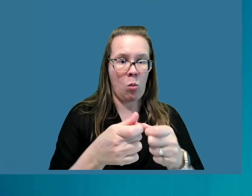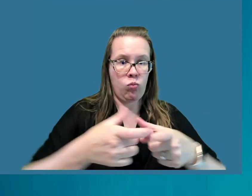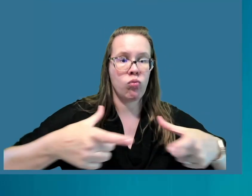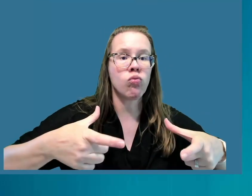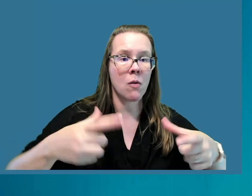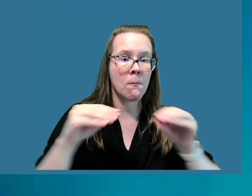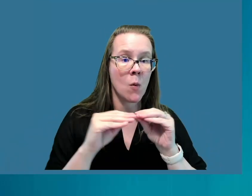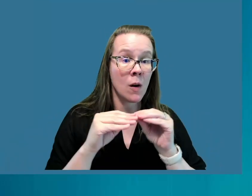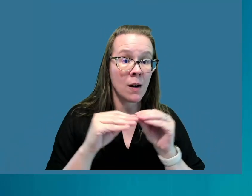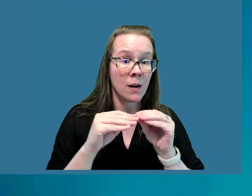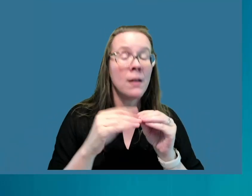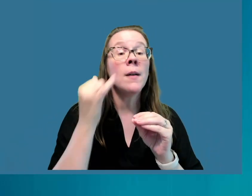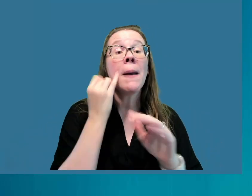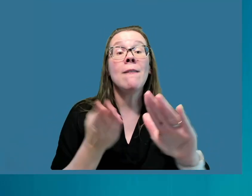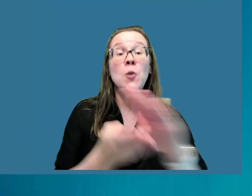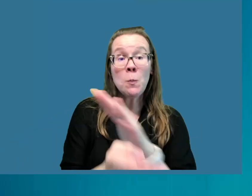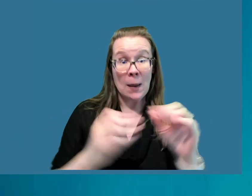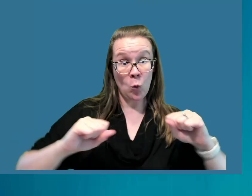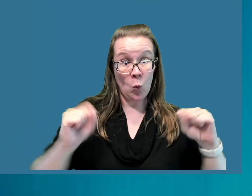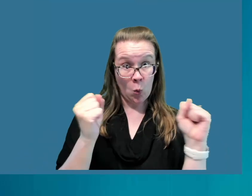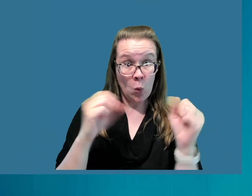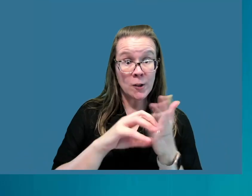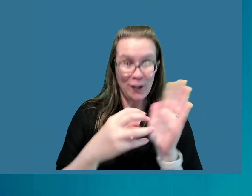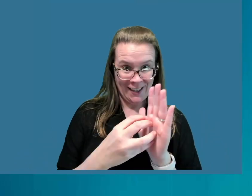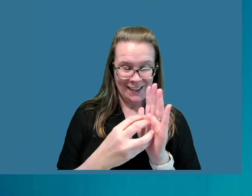cold. Because if your cookie dough is warm when you put it in the oven, uh,